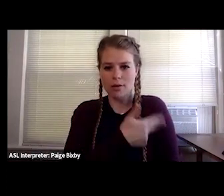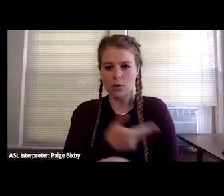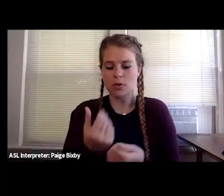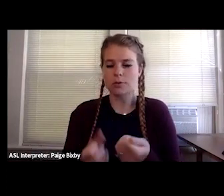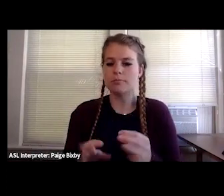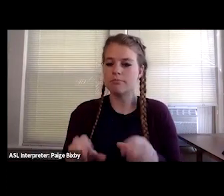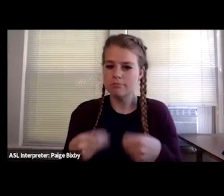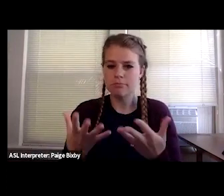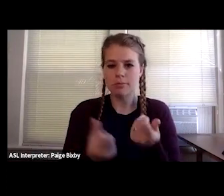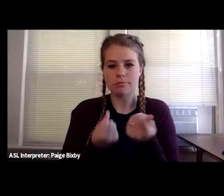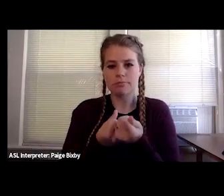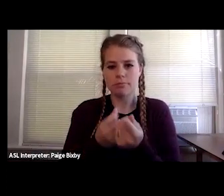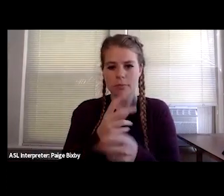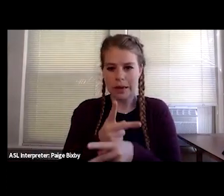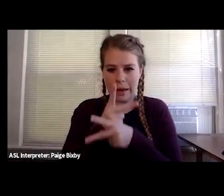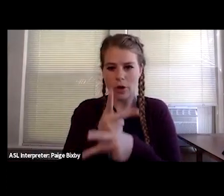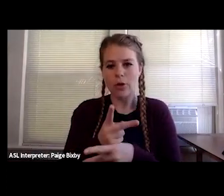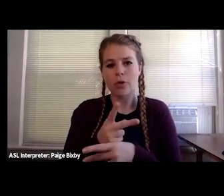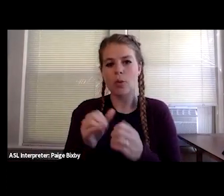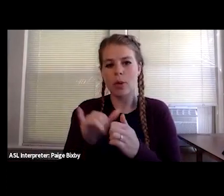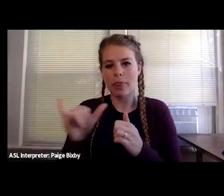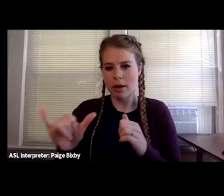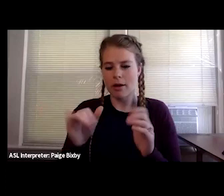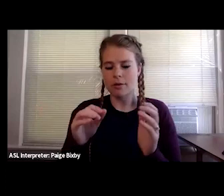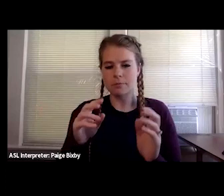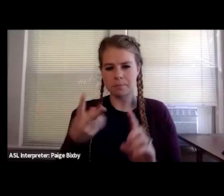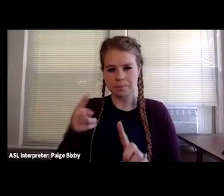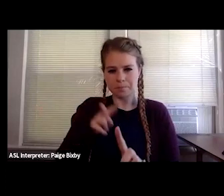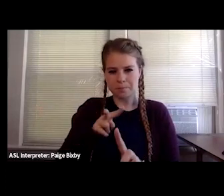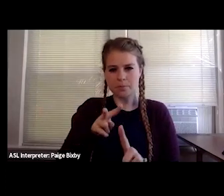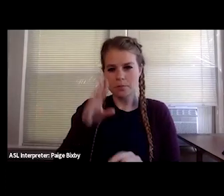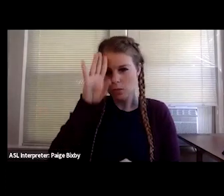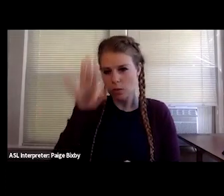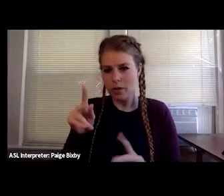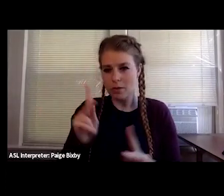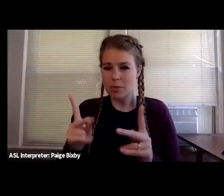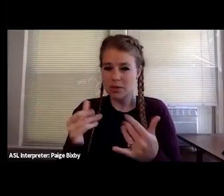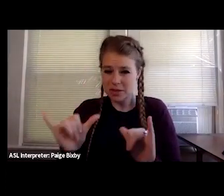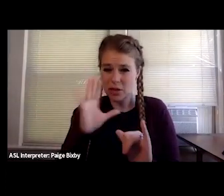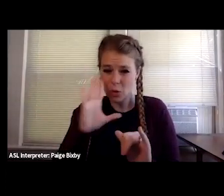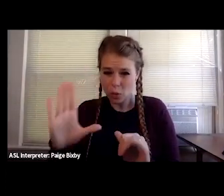using this harm reduction framework to support people that are still going to be using. And I think that that's so, so important